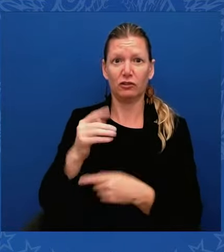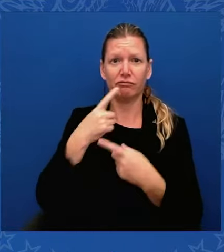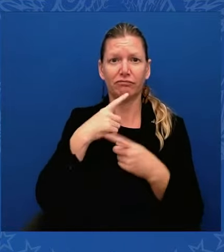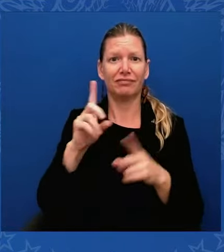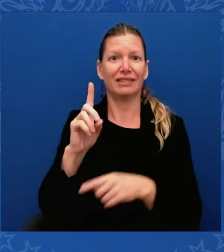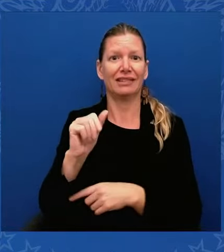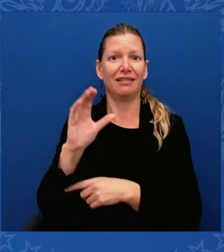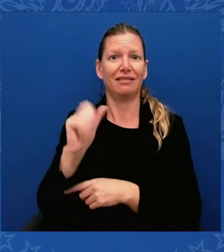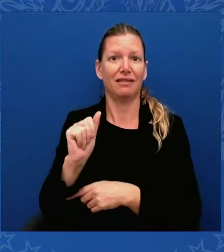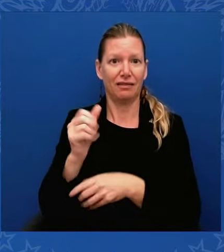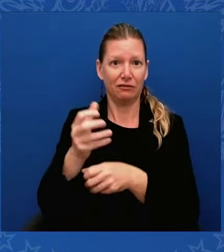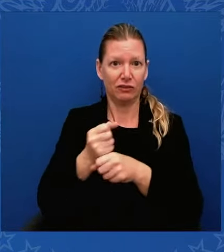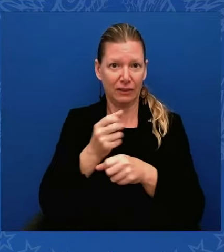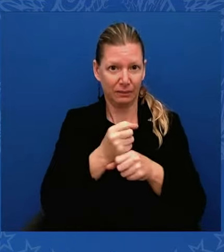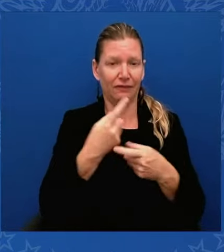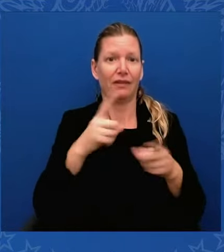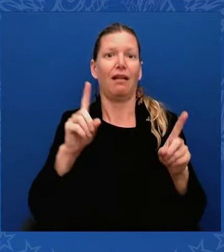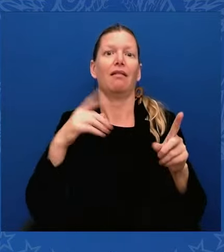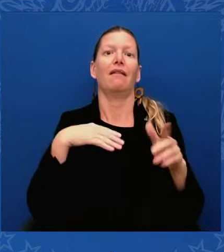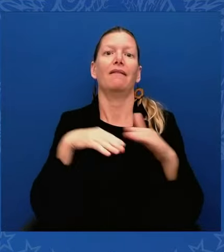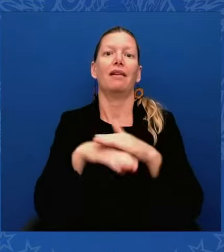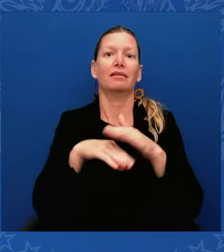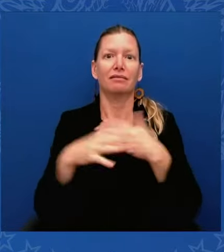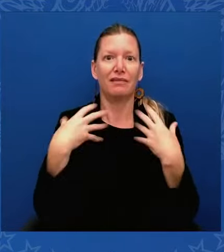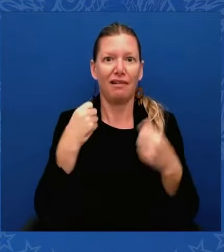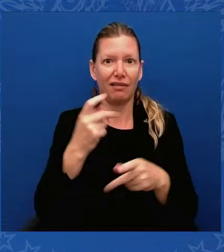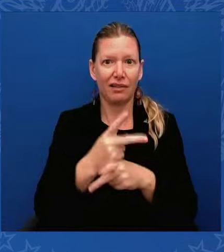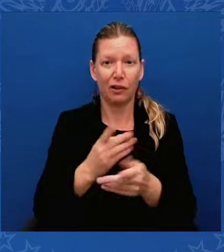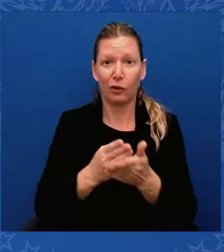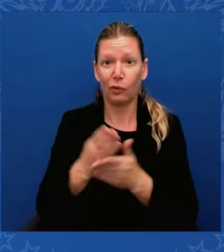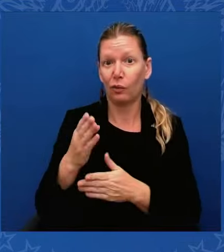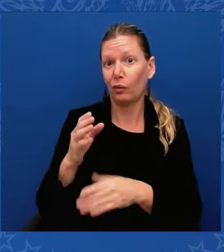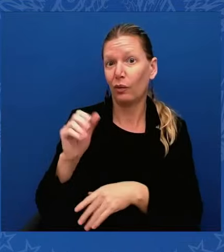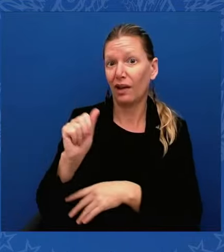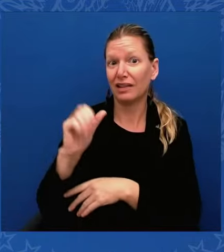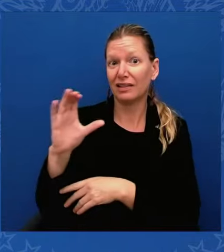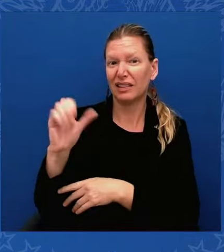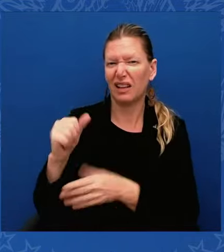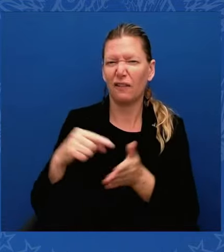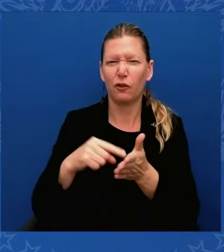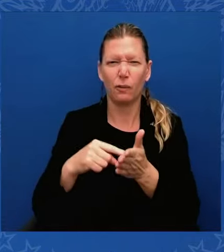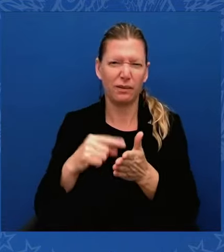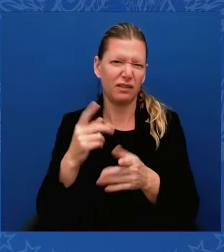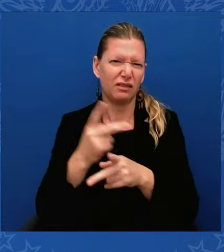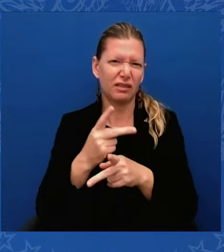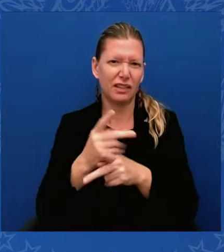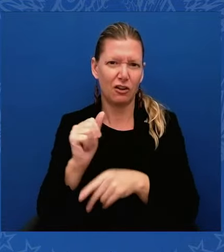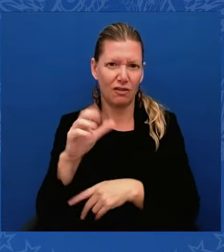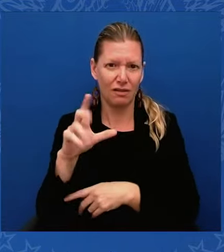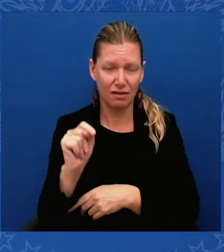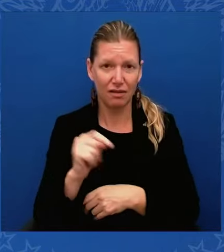By the way, the first bill is the most comprehensive immigration reform bill in decades.